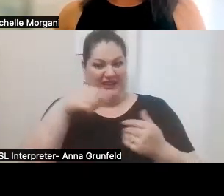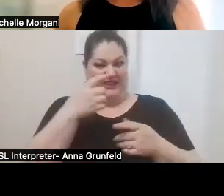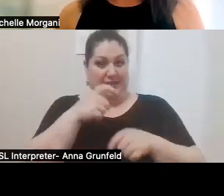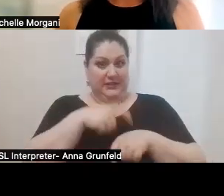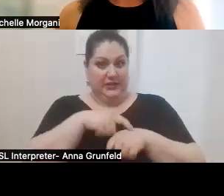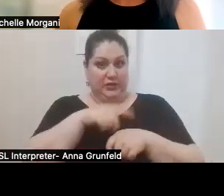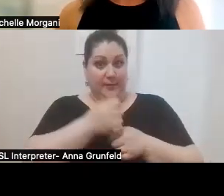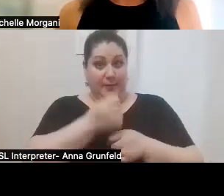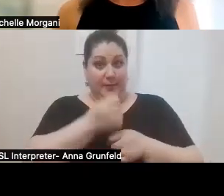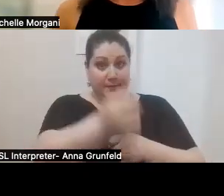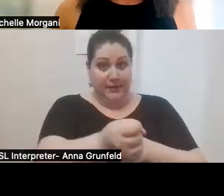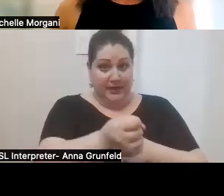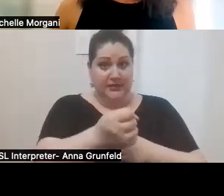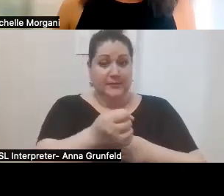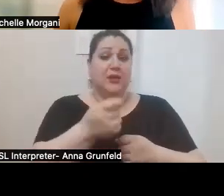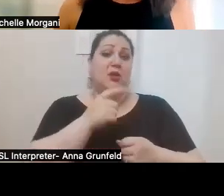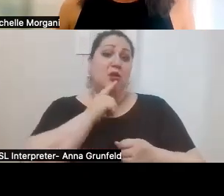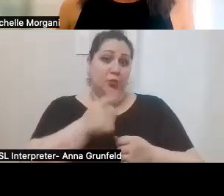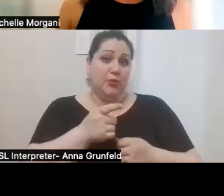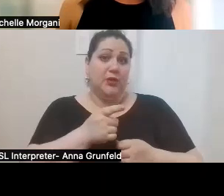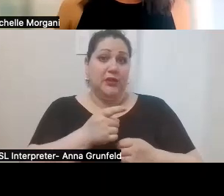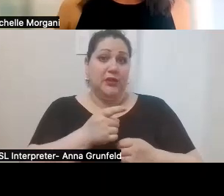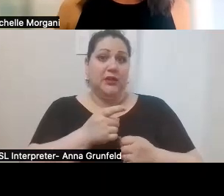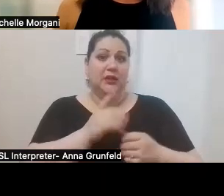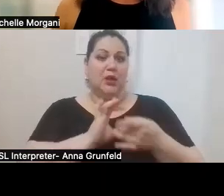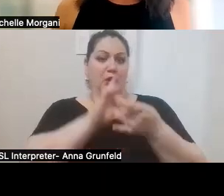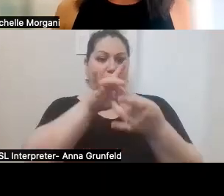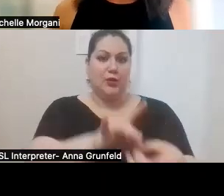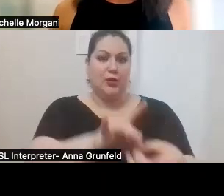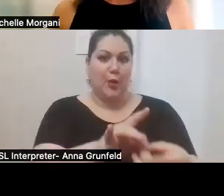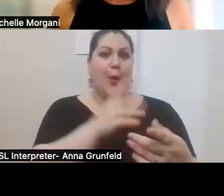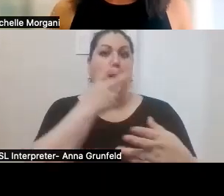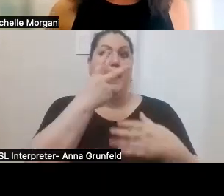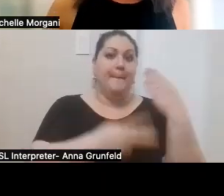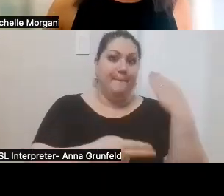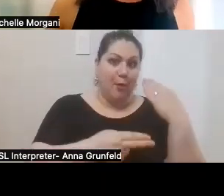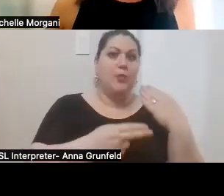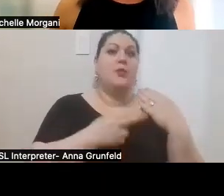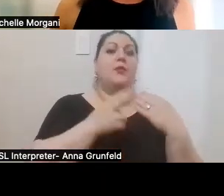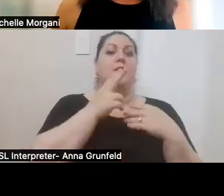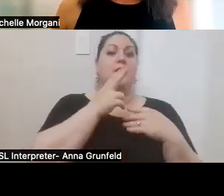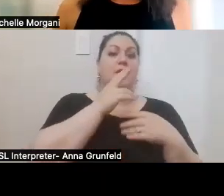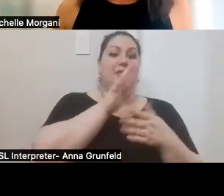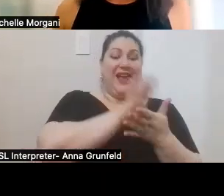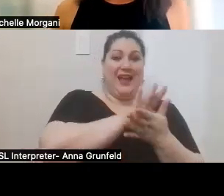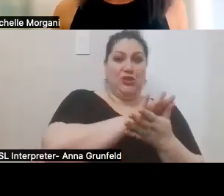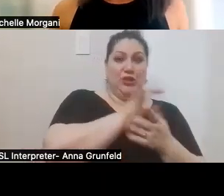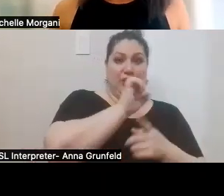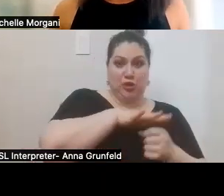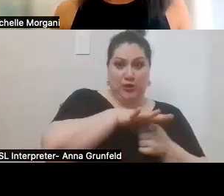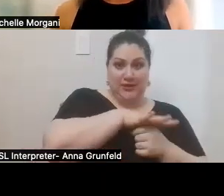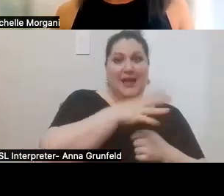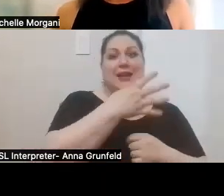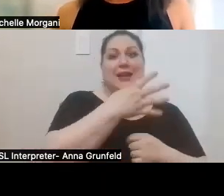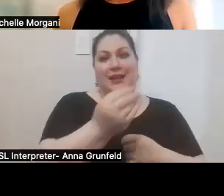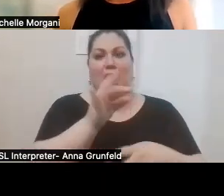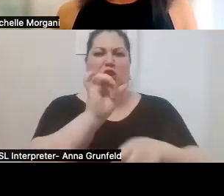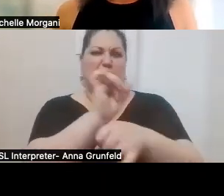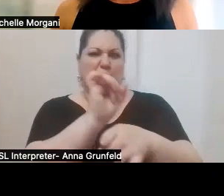only from the educational setting but bringing them into somewhat more of a directed workforce. So, we do want to make sure that all of those pieces are also considered.